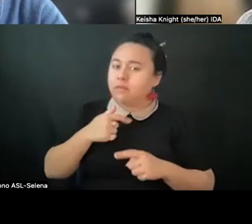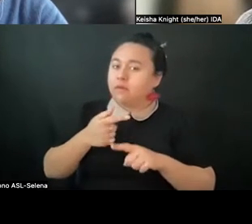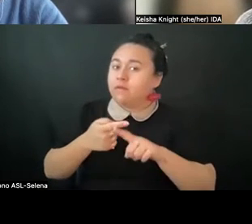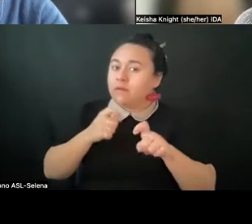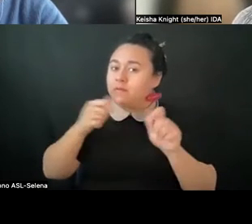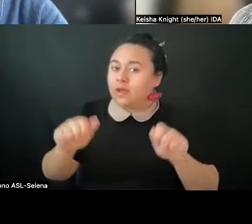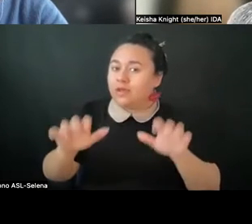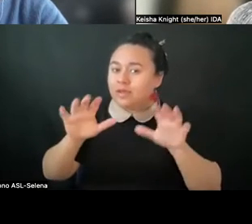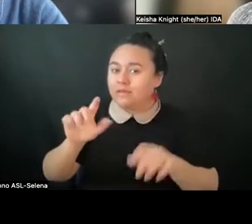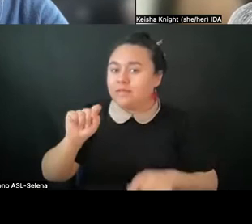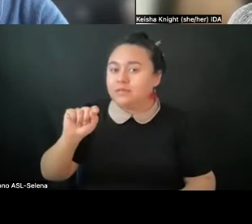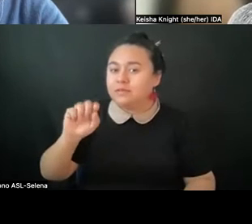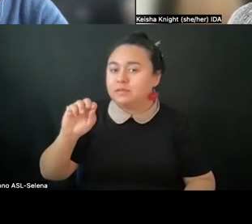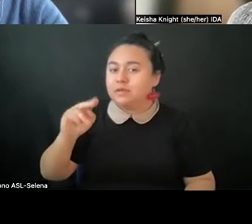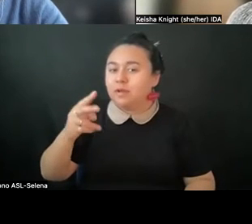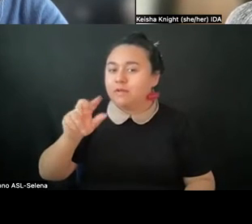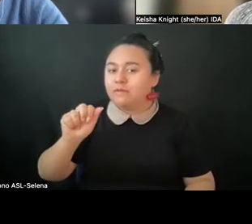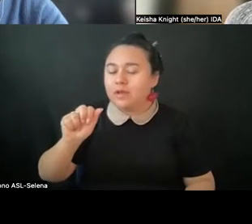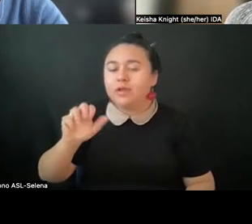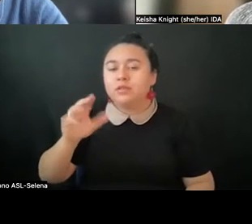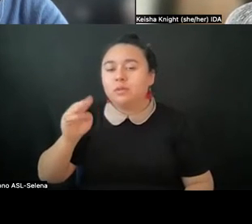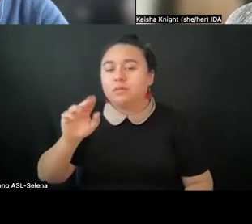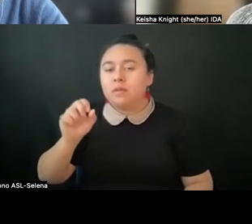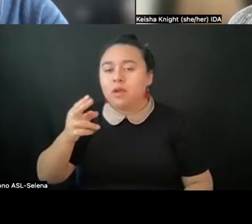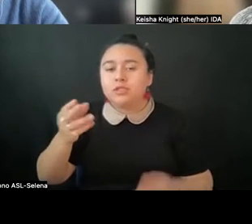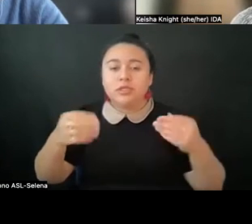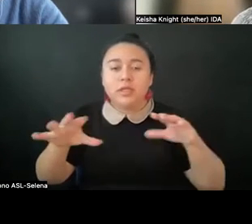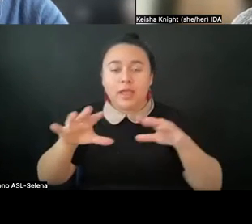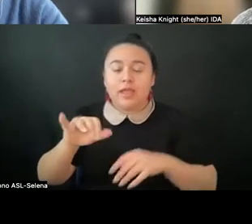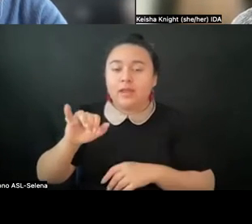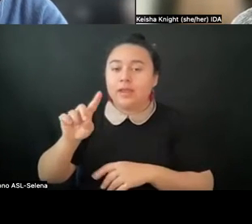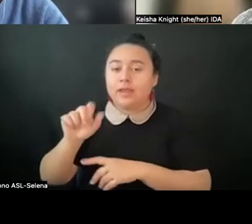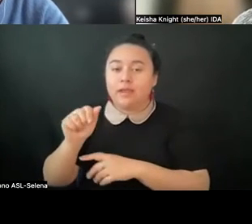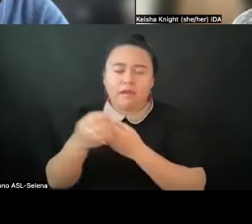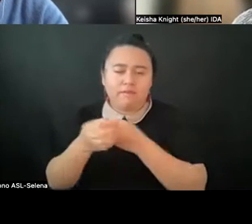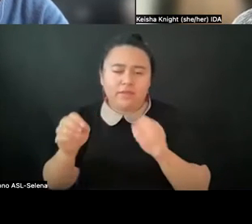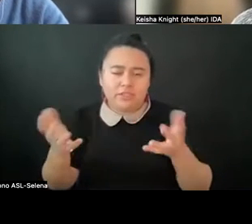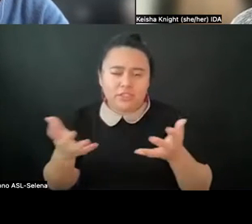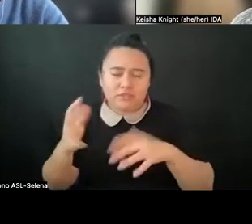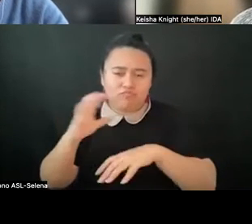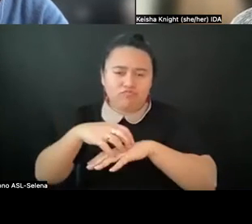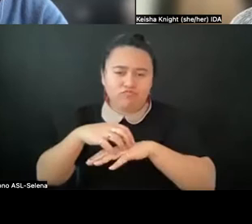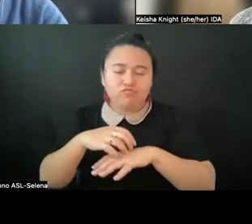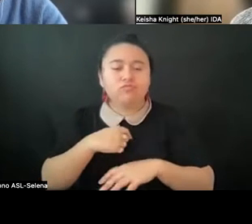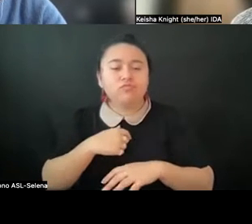and Denise who is helping us with captioning. [Land Acknowledgement].